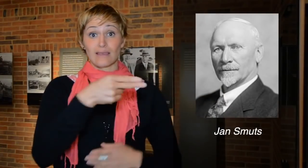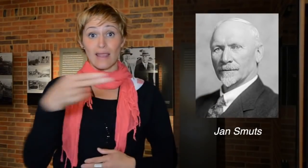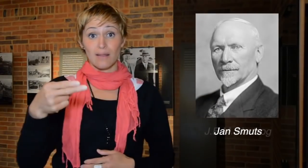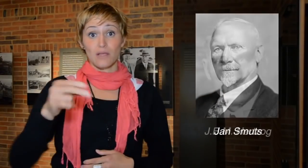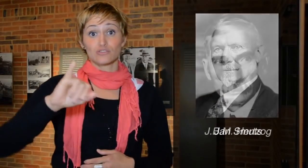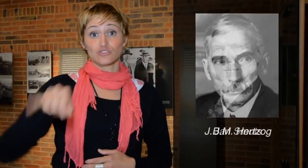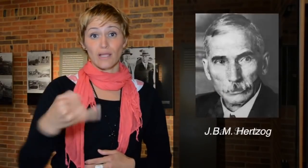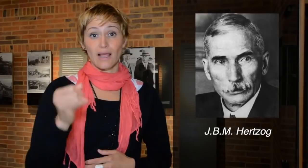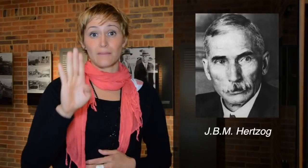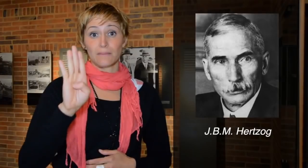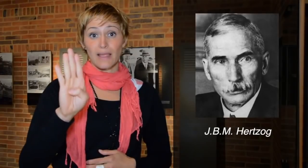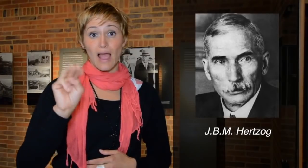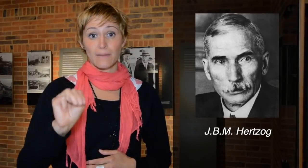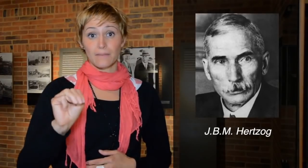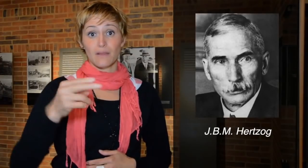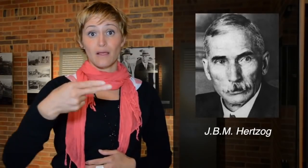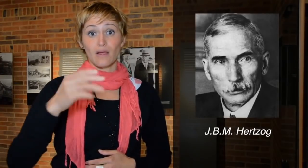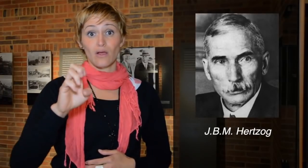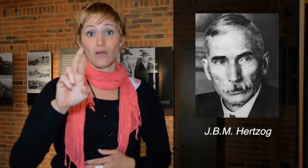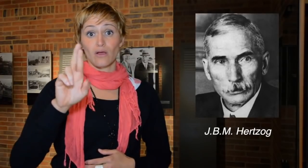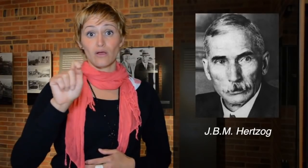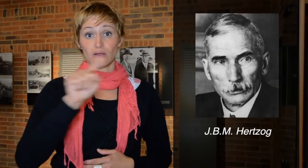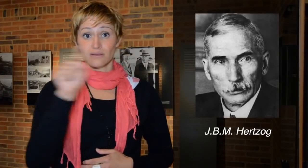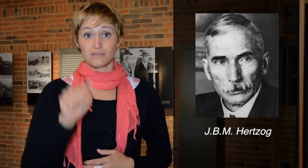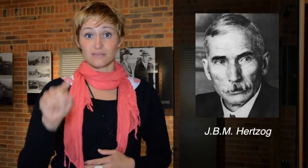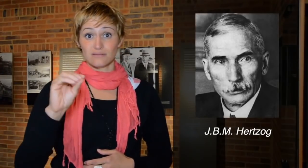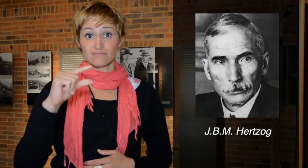came up with the idea.